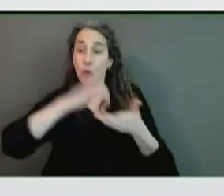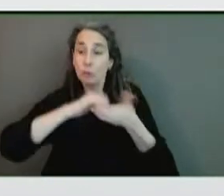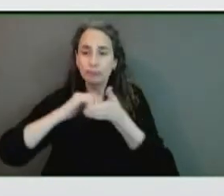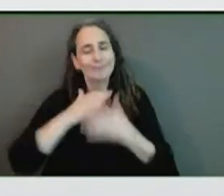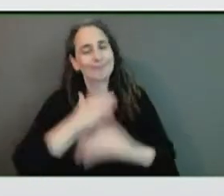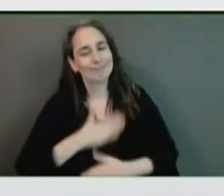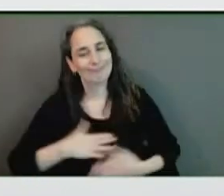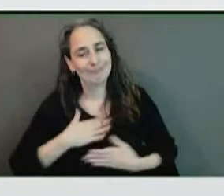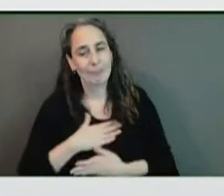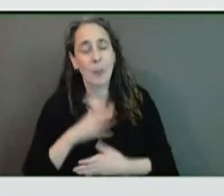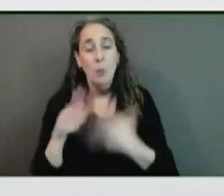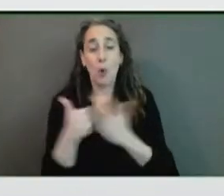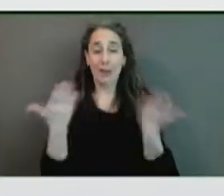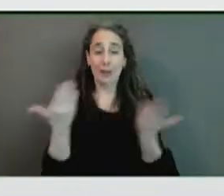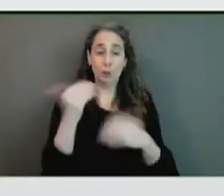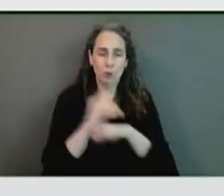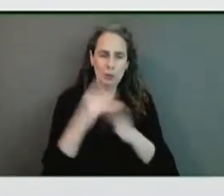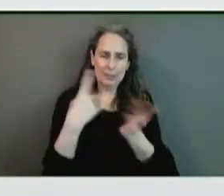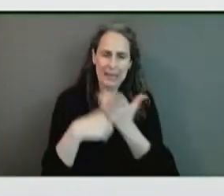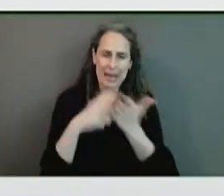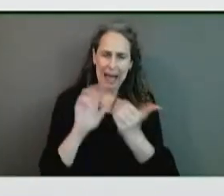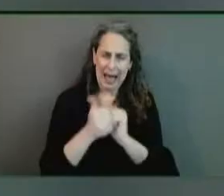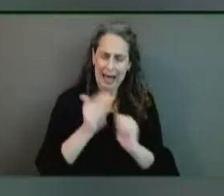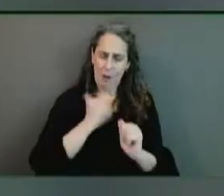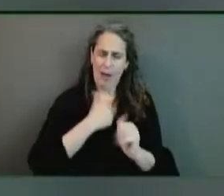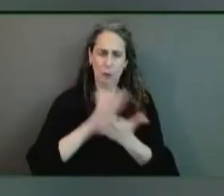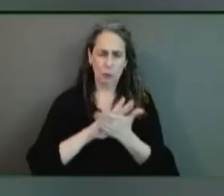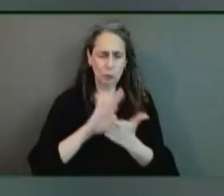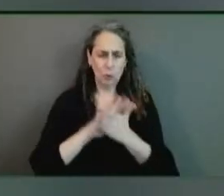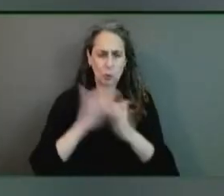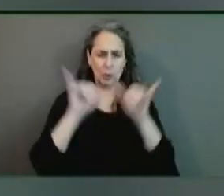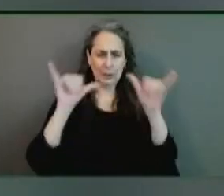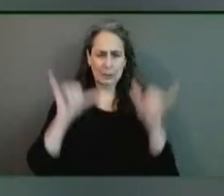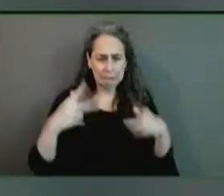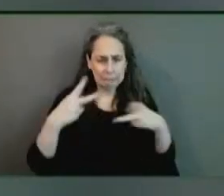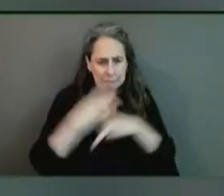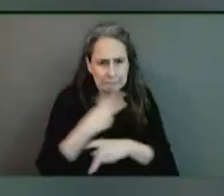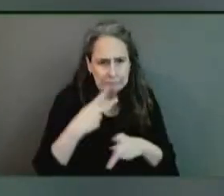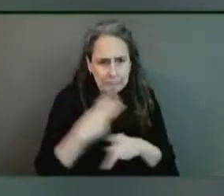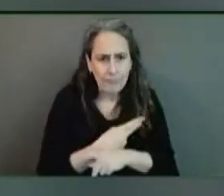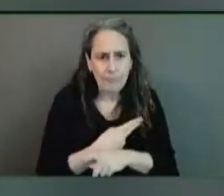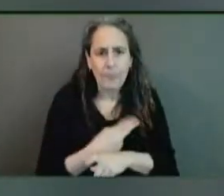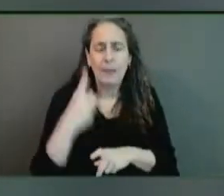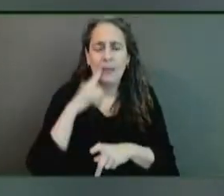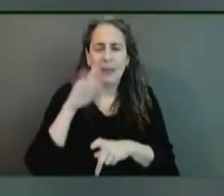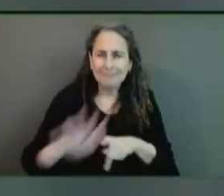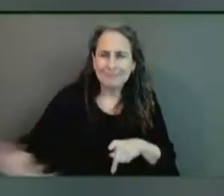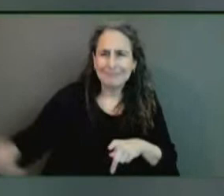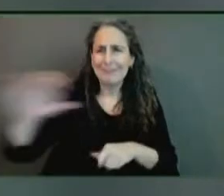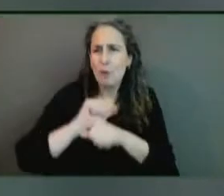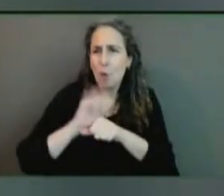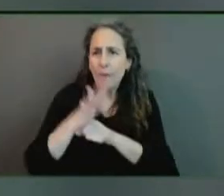collaboration, you're appreciative. We're all here tonight to discuss how our